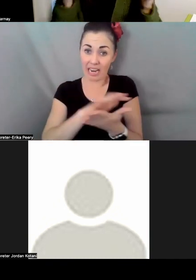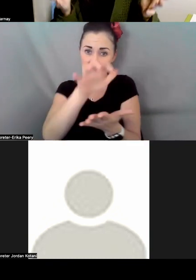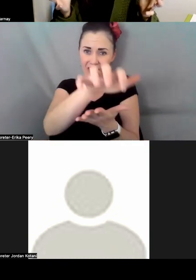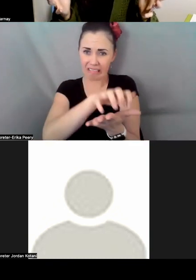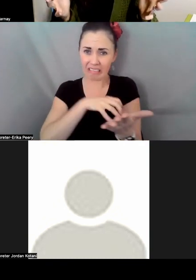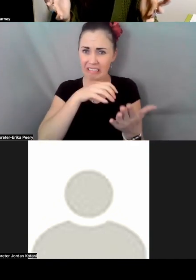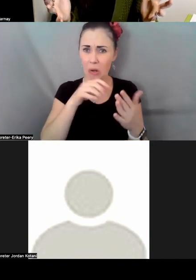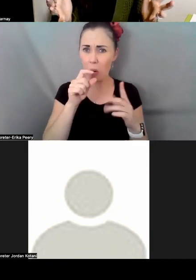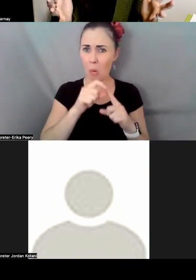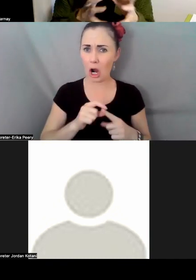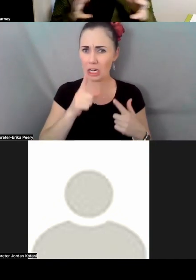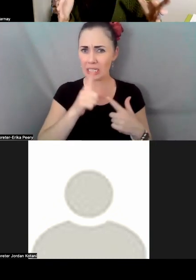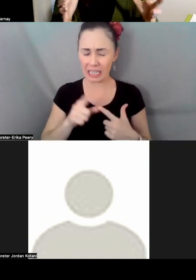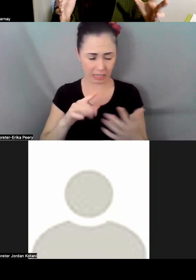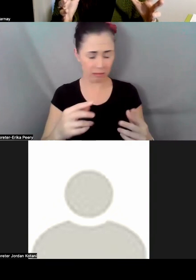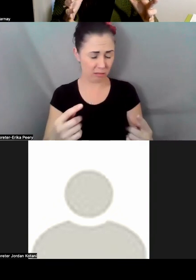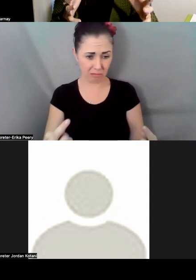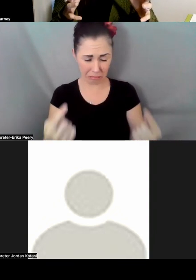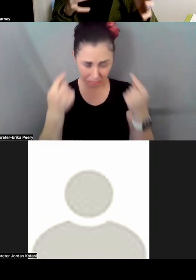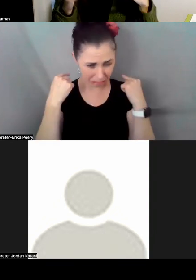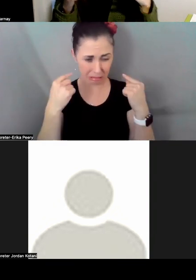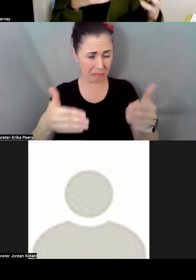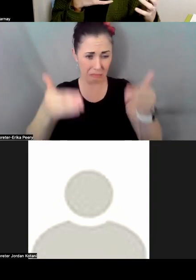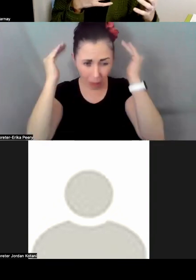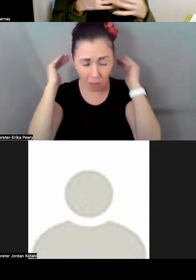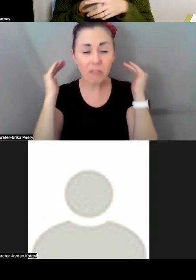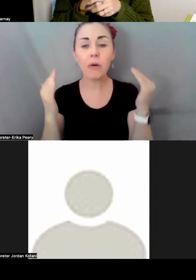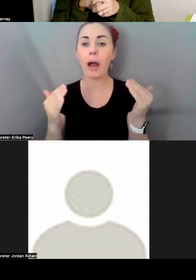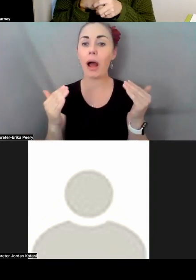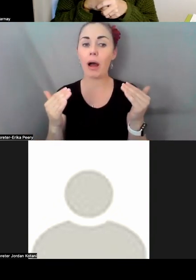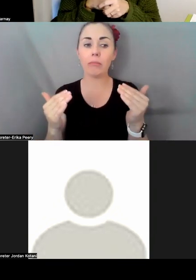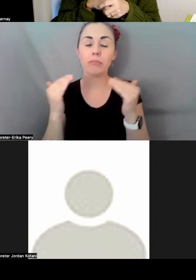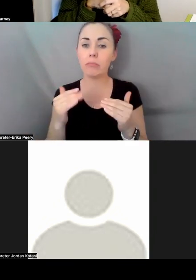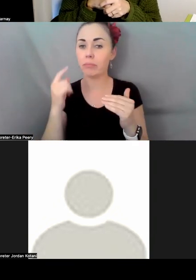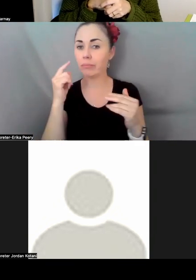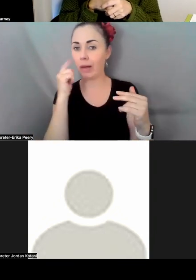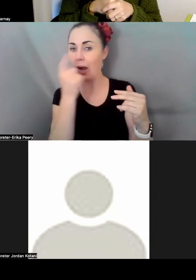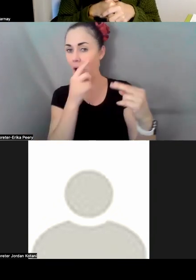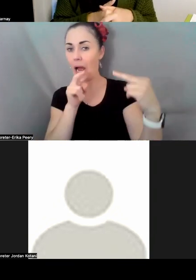overwhelming for them, for their eyes. Struggle with eye contact. Might tilt their head a certain